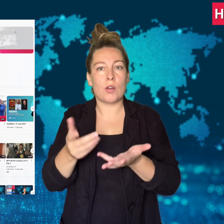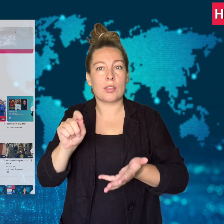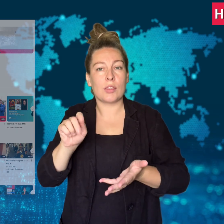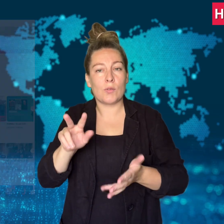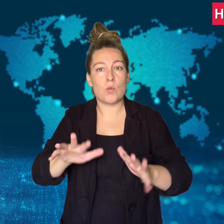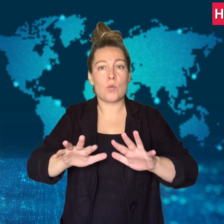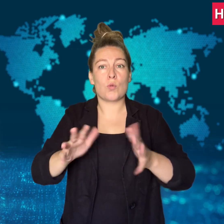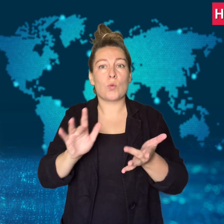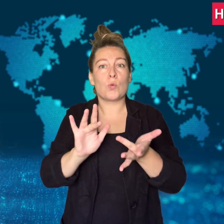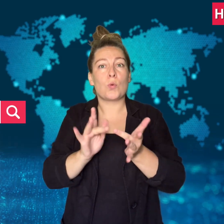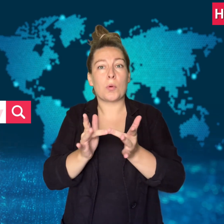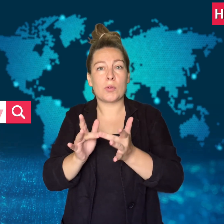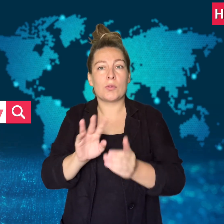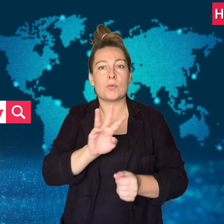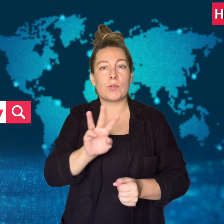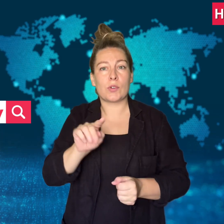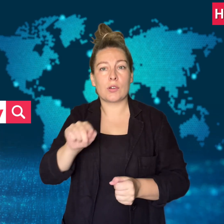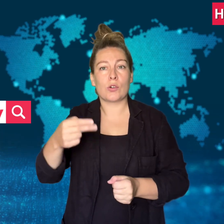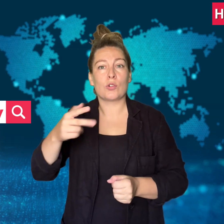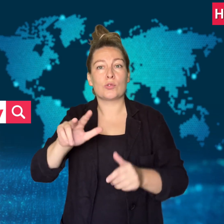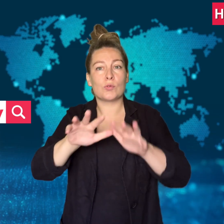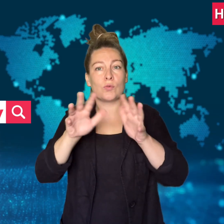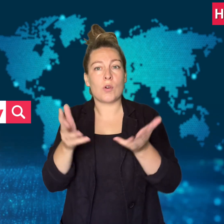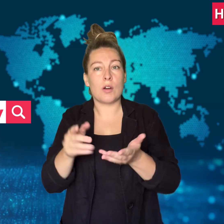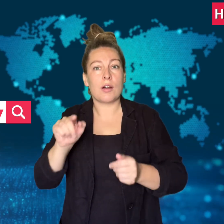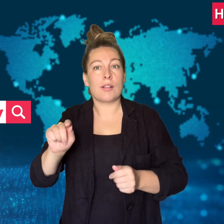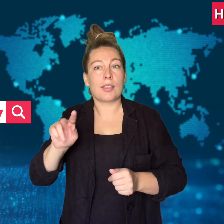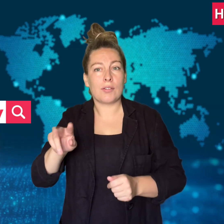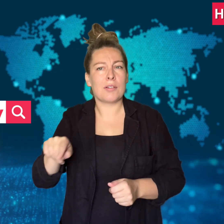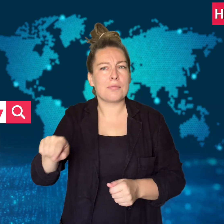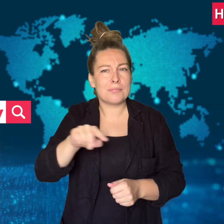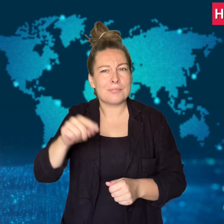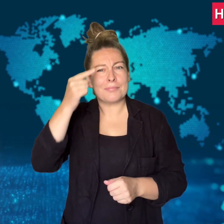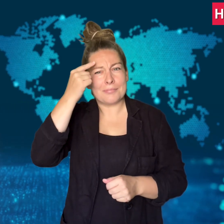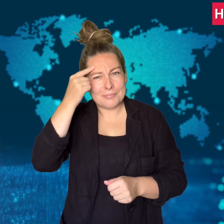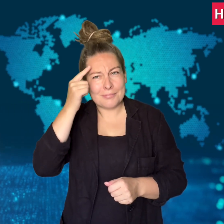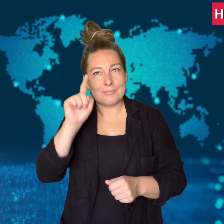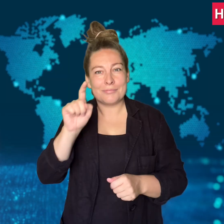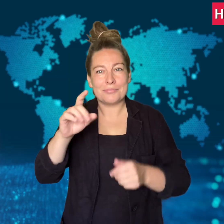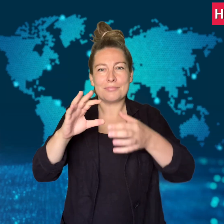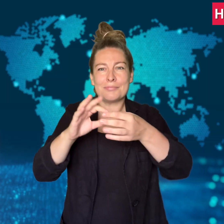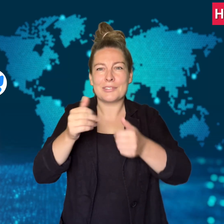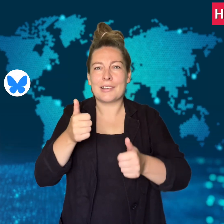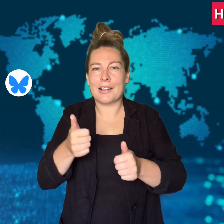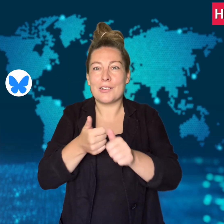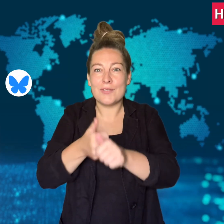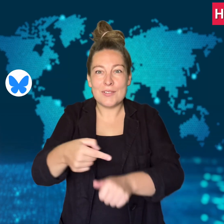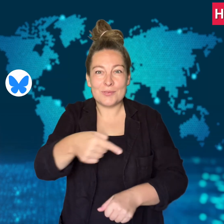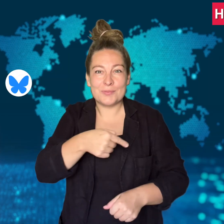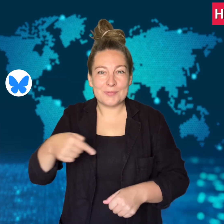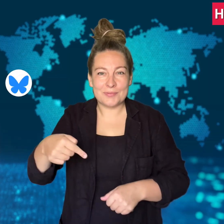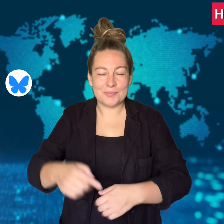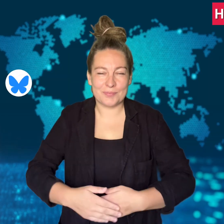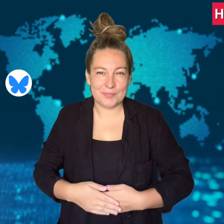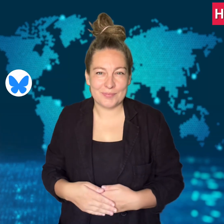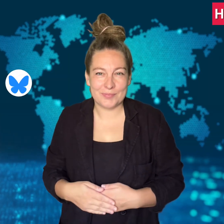or on our website www.h3world.tv. Don’t forget to subscribe, like, and follow us!